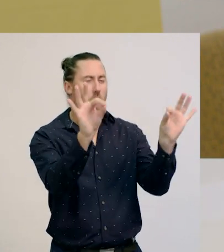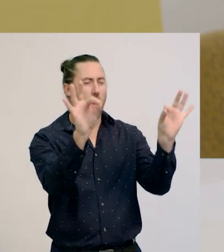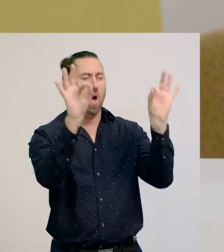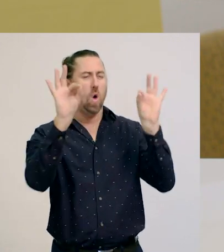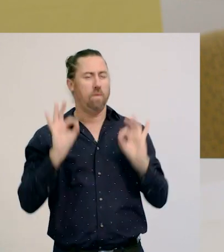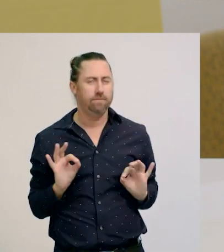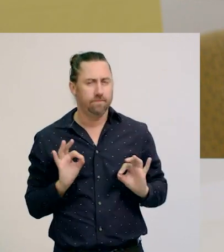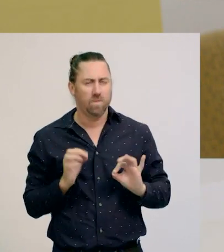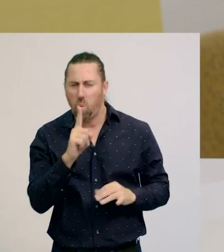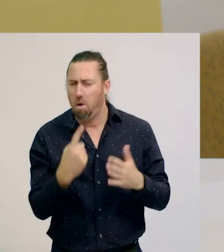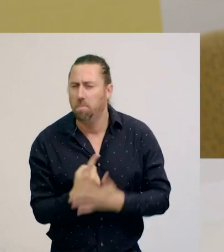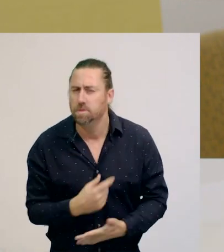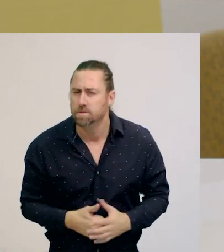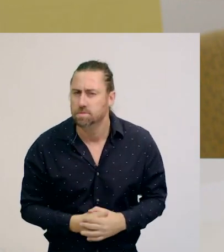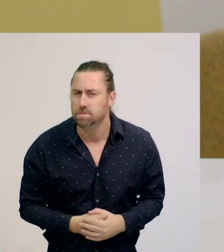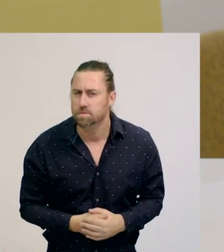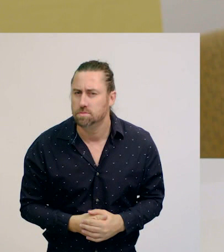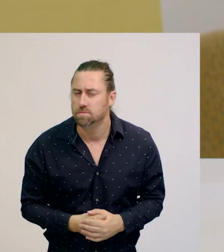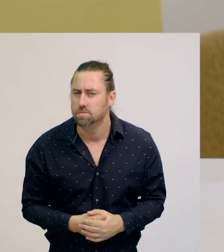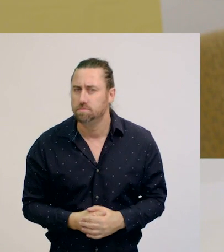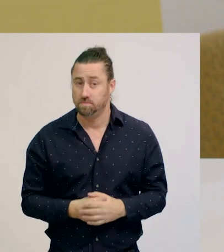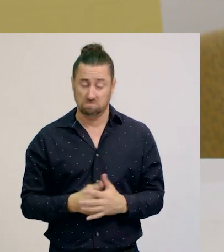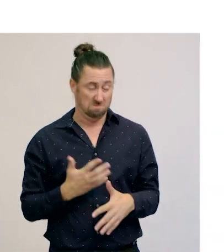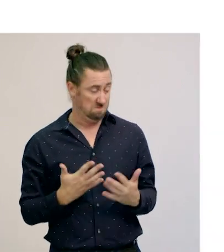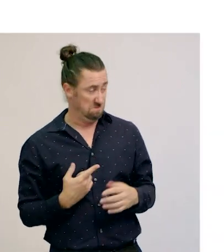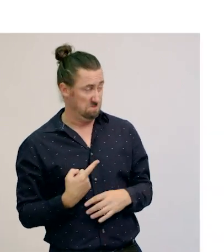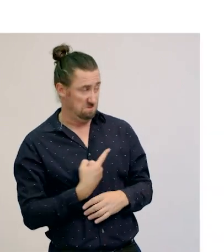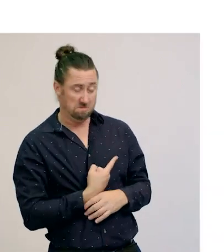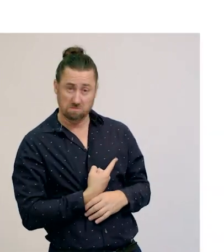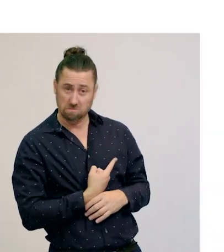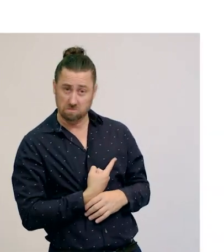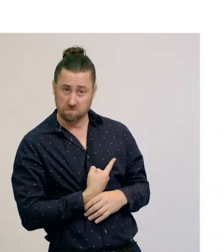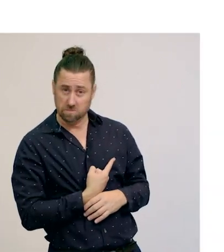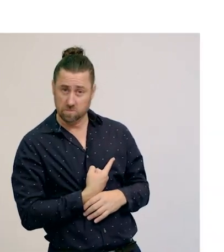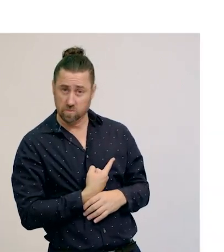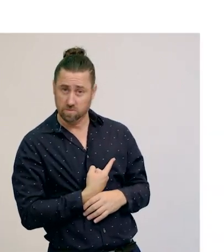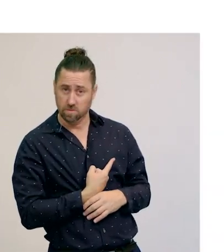Let's try it now. It would look like this.